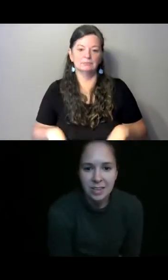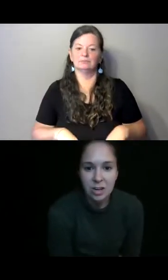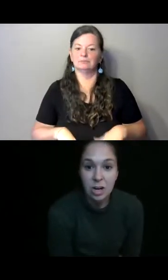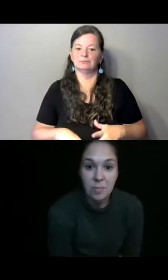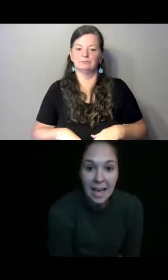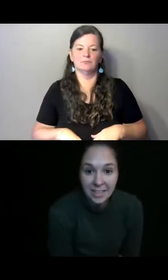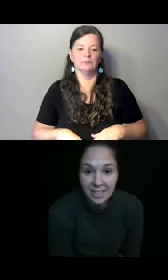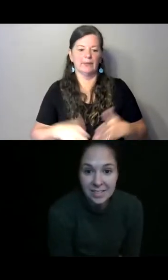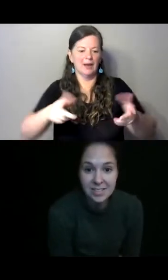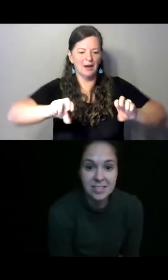there are magnets,